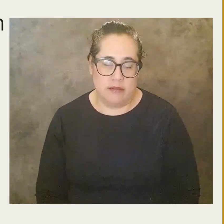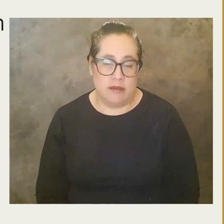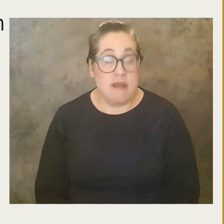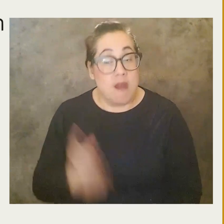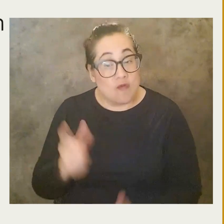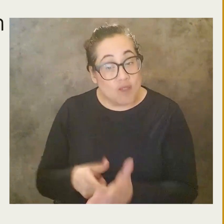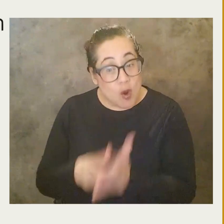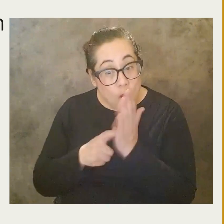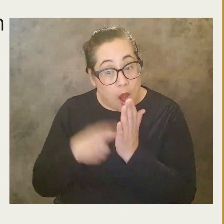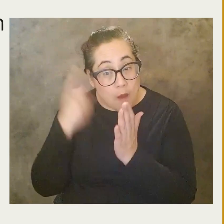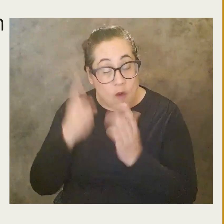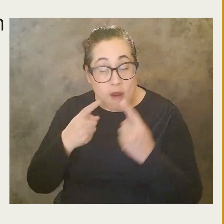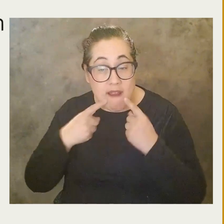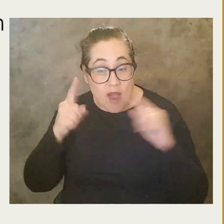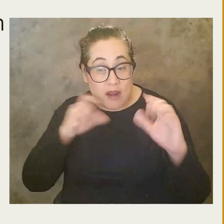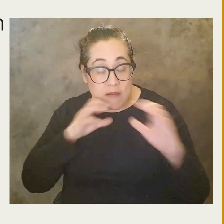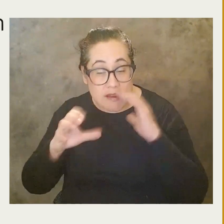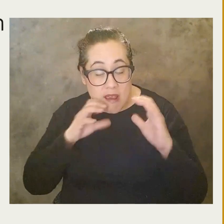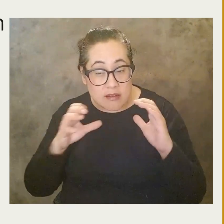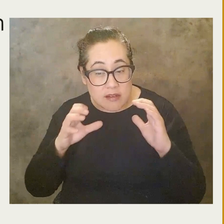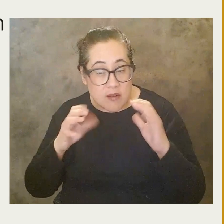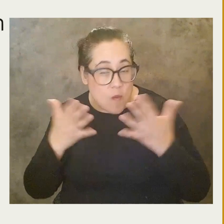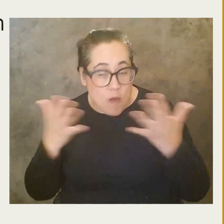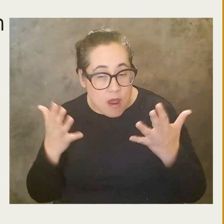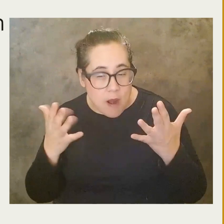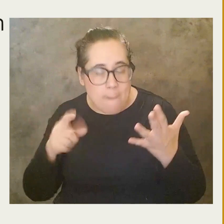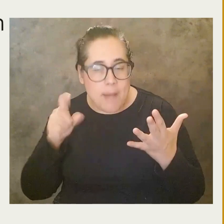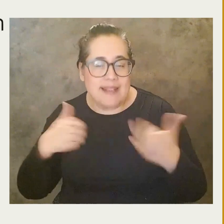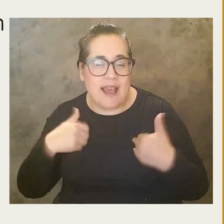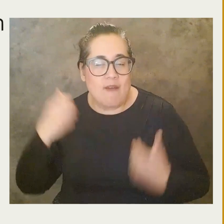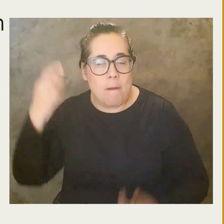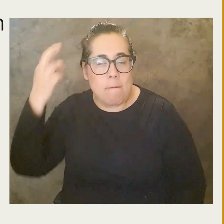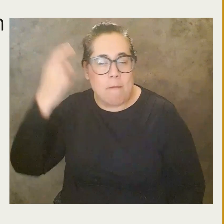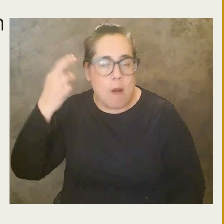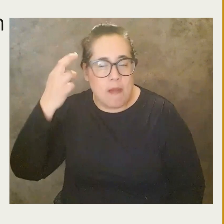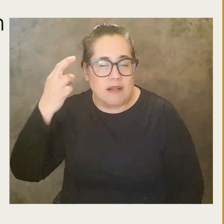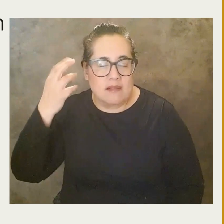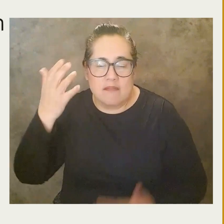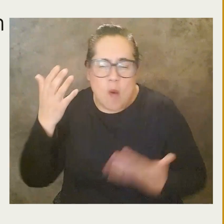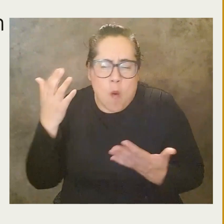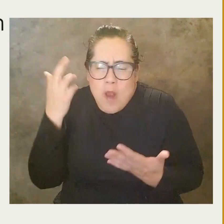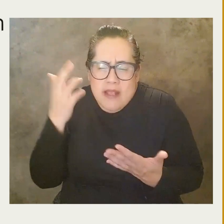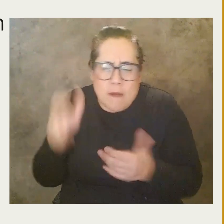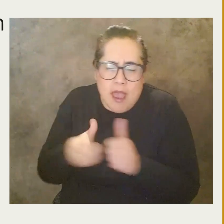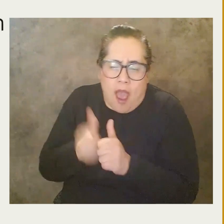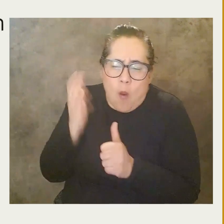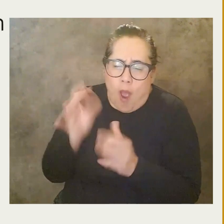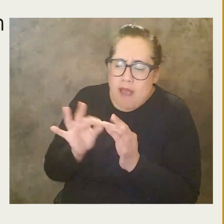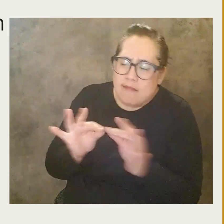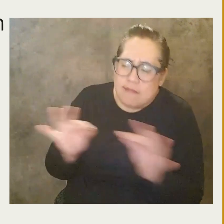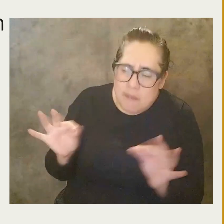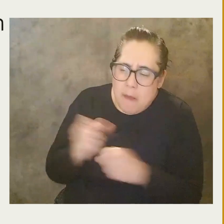A requirement for effective communication is having a ... purpose, a reason behind a statement being made.